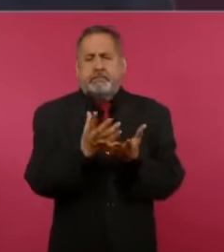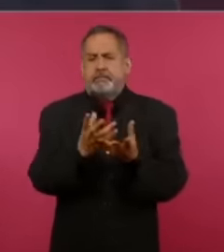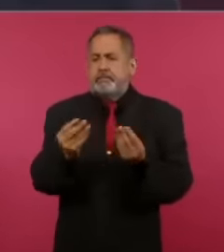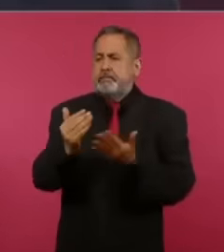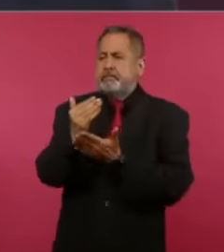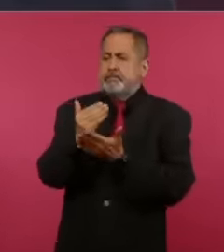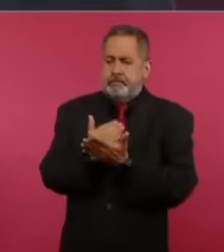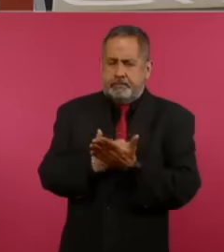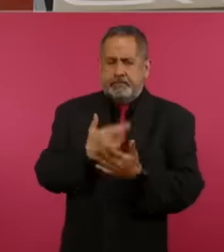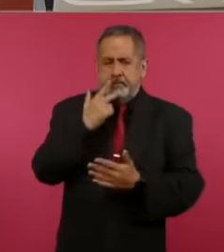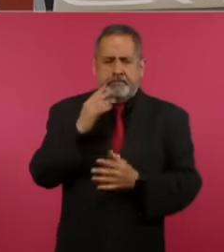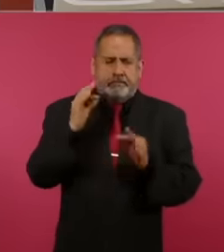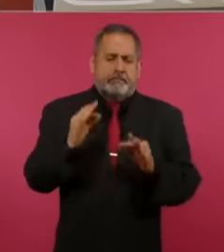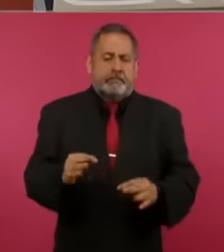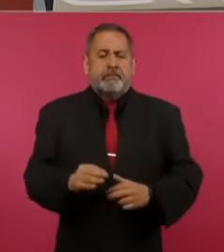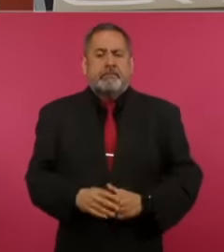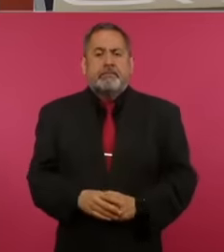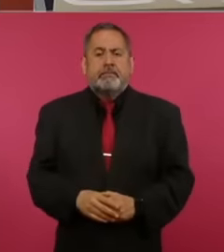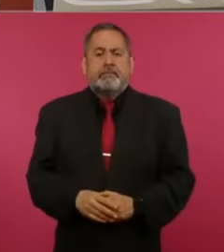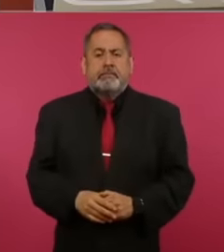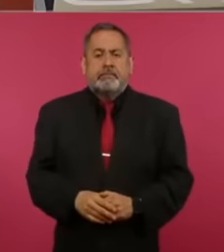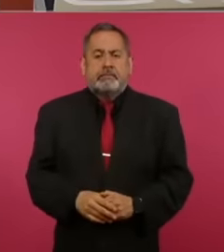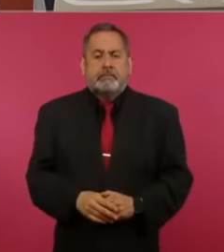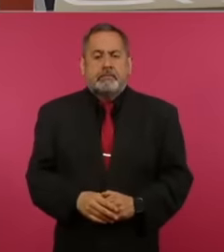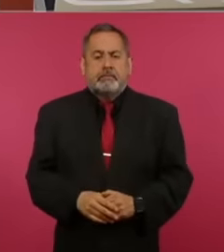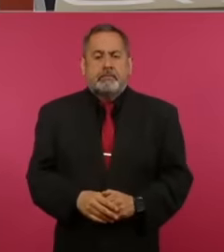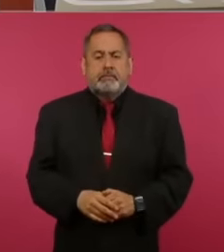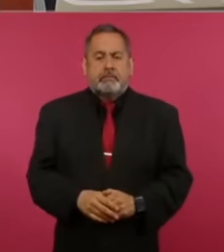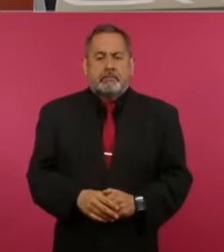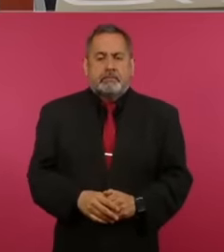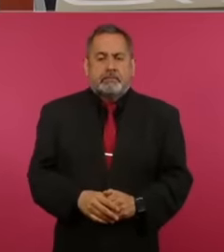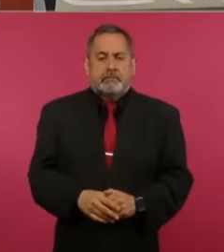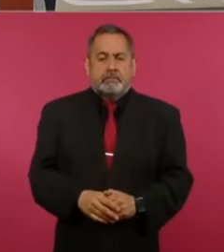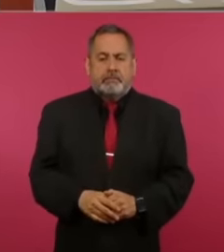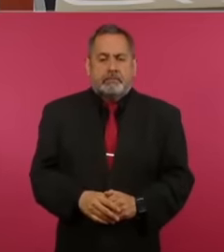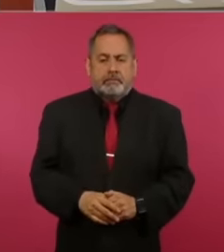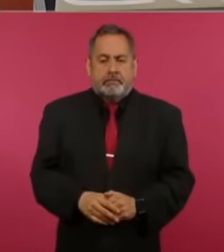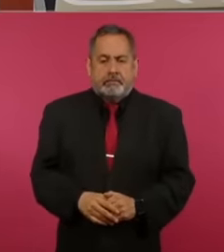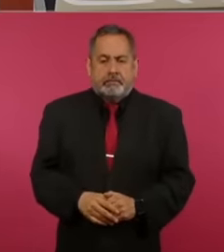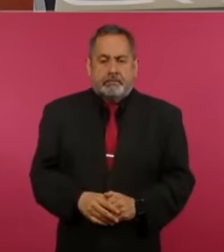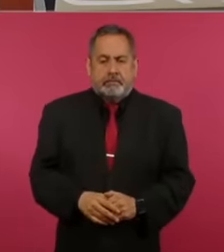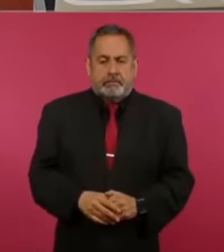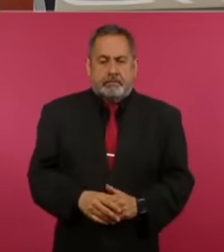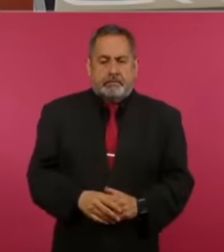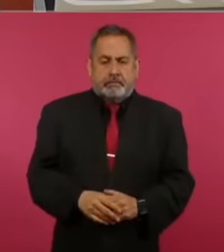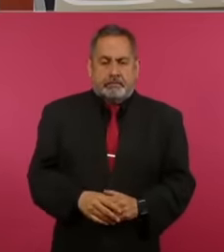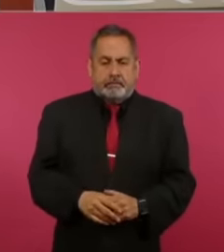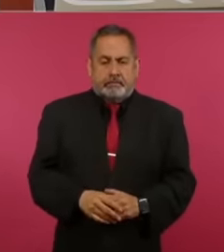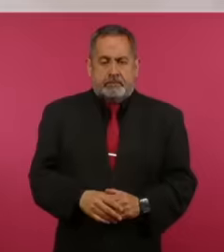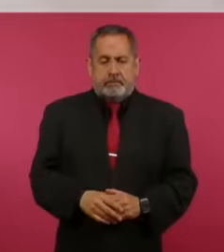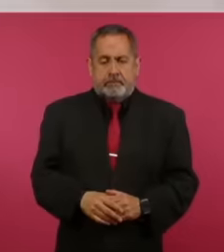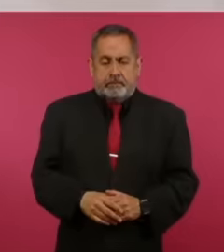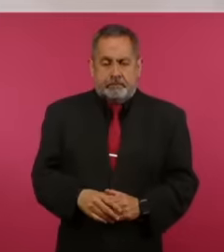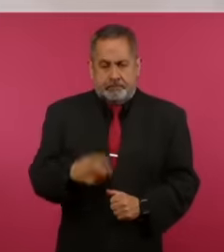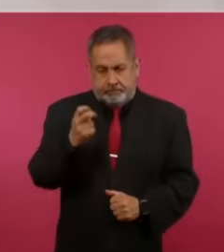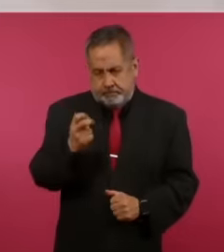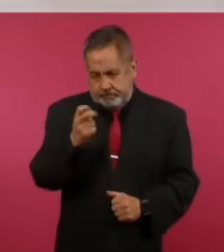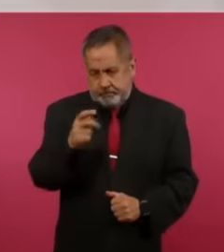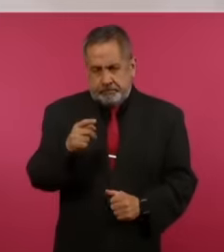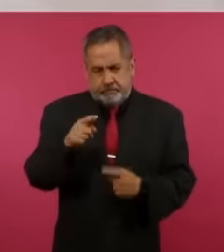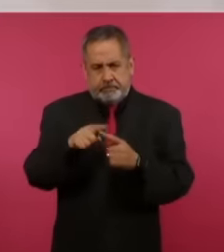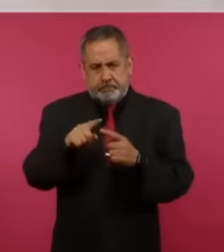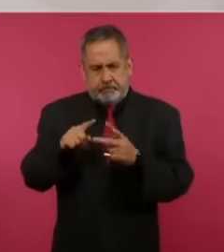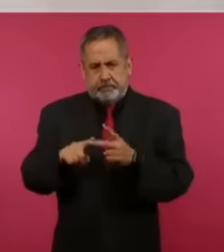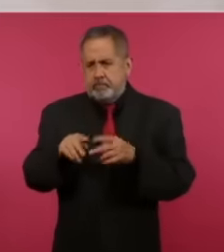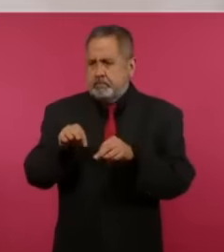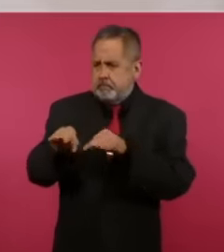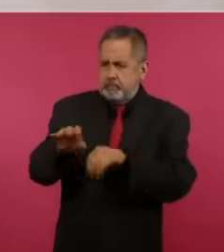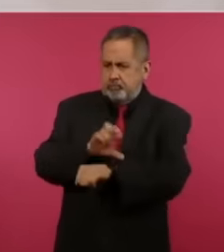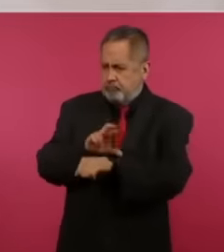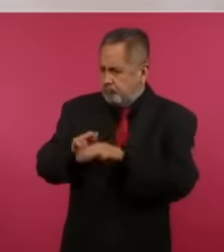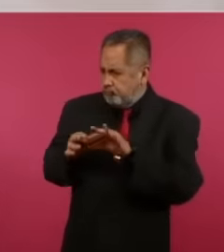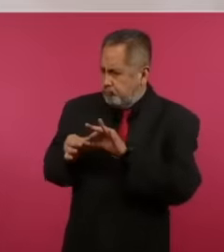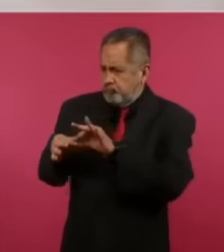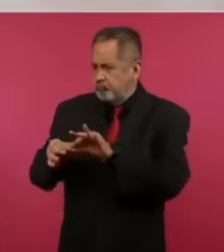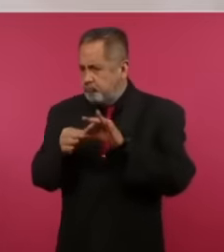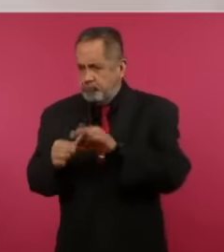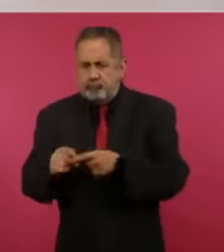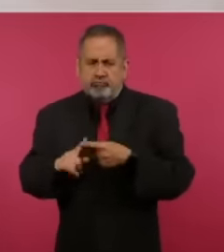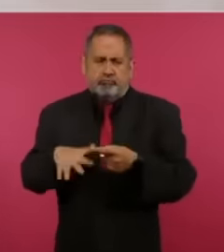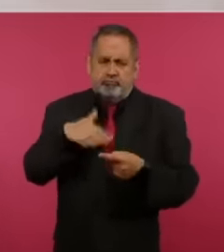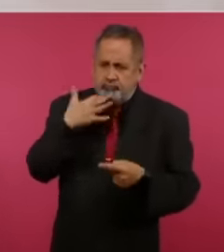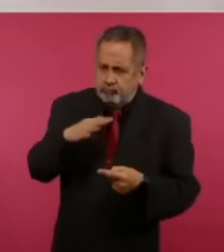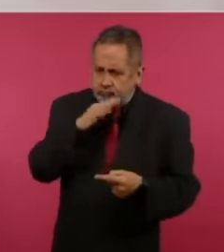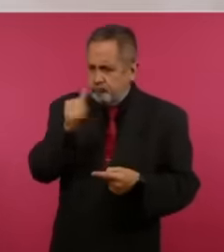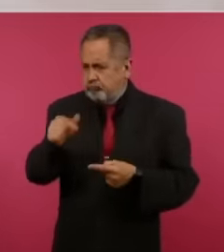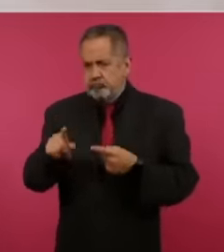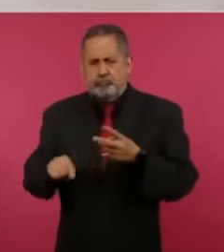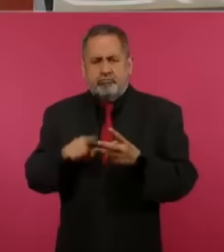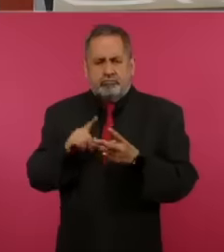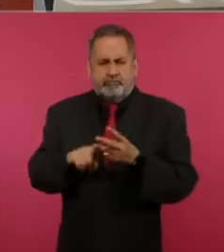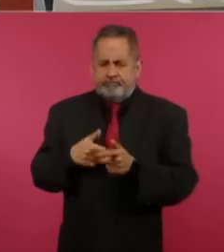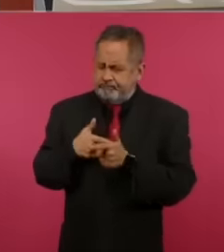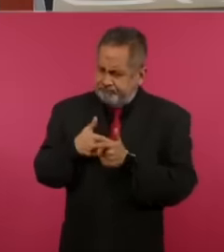because of that and because of the coordinated work to not allow corruption through perseverance